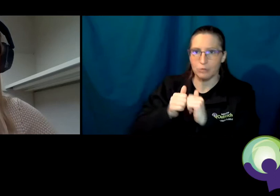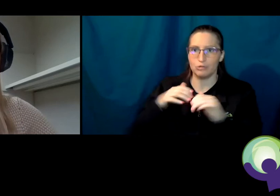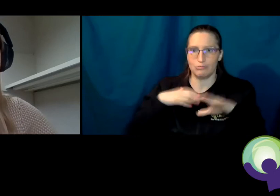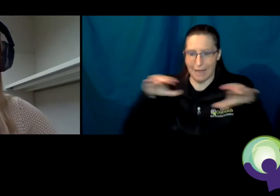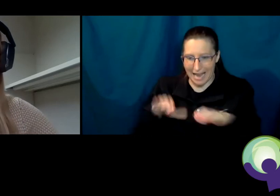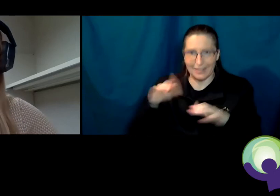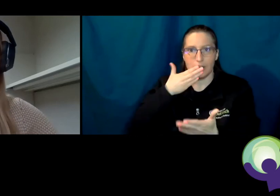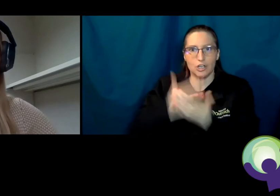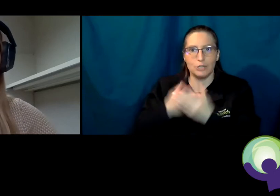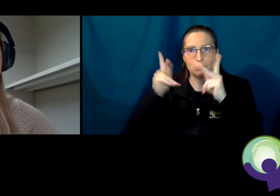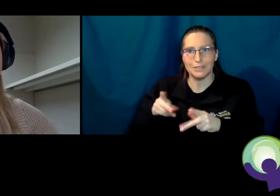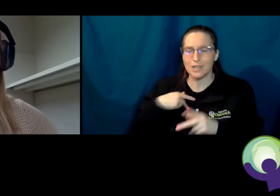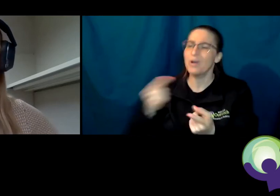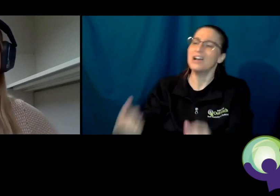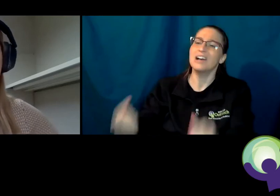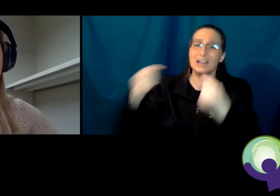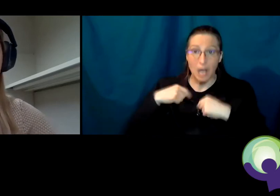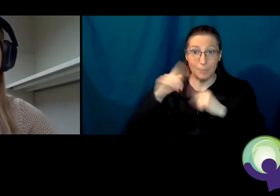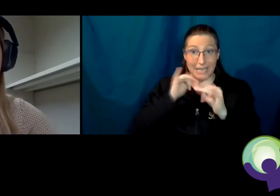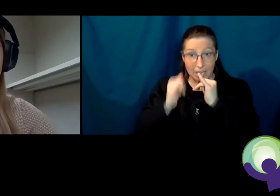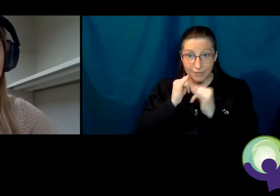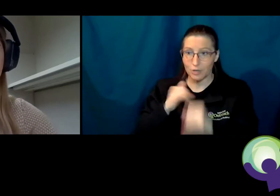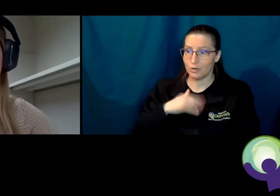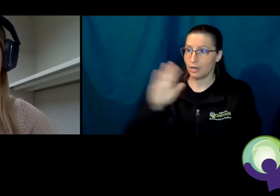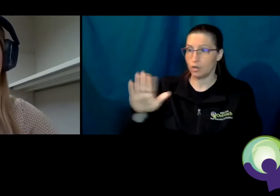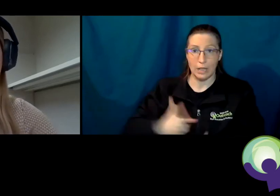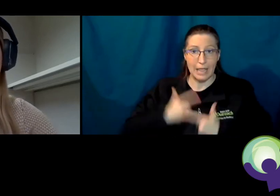So just come to your interview with your life experiences, ready to talk about